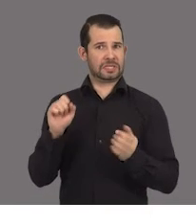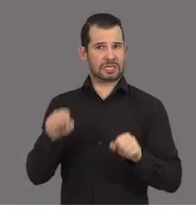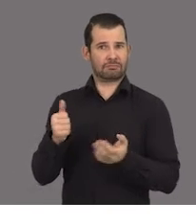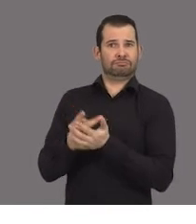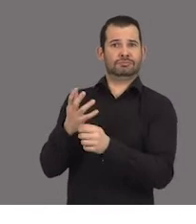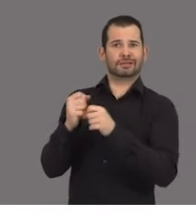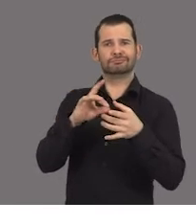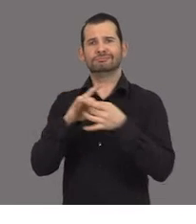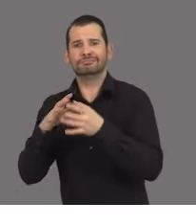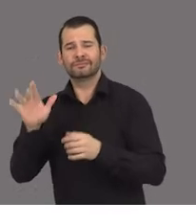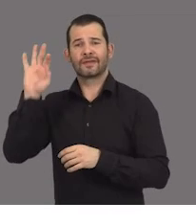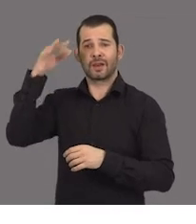or territorial payments.